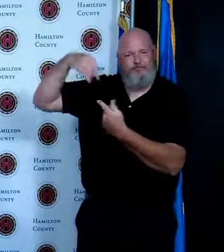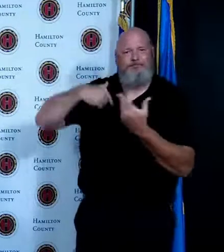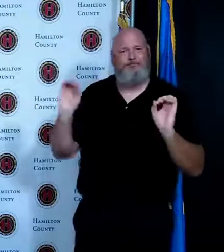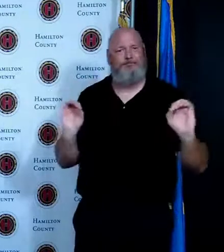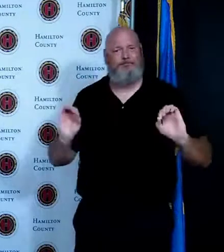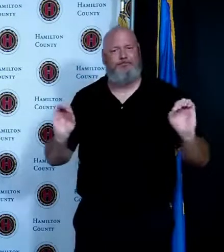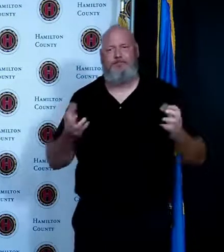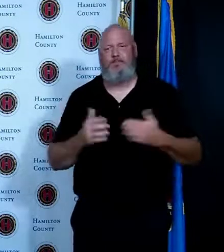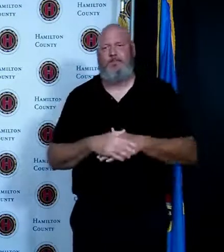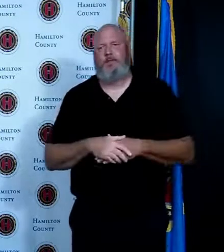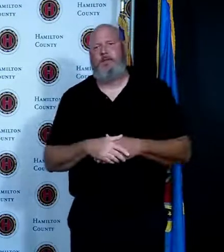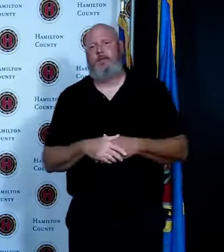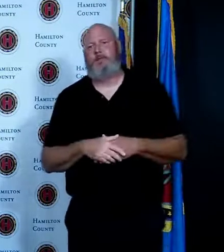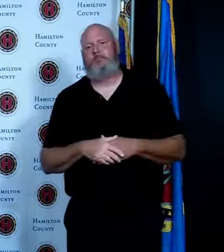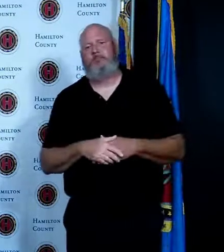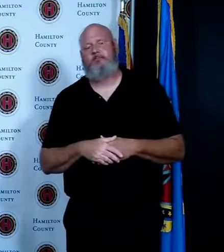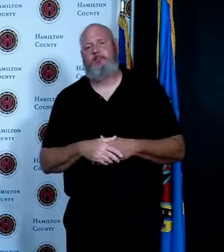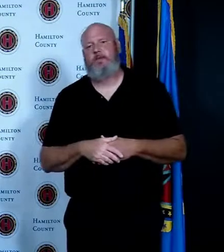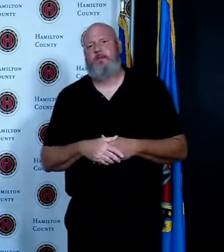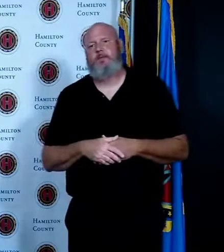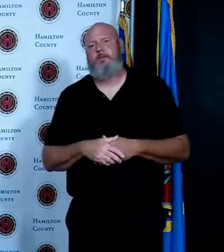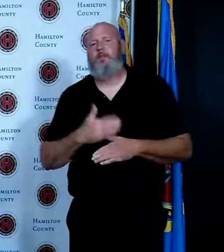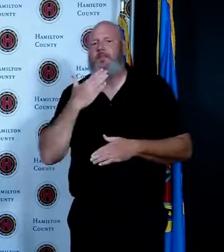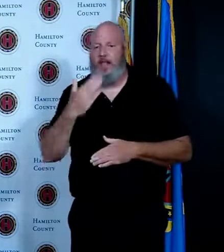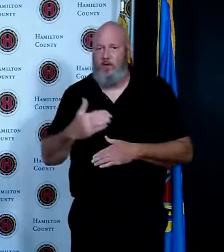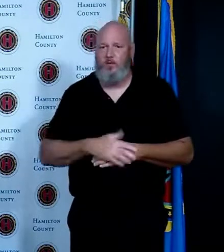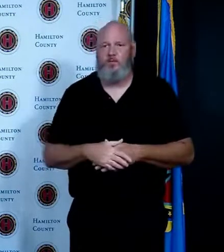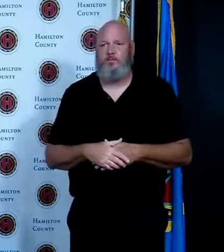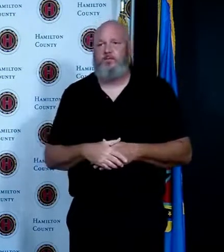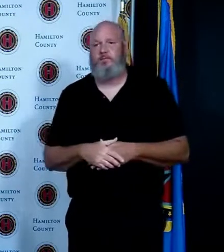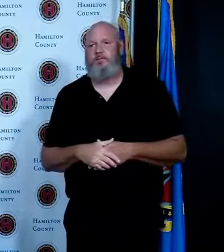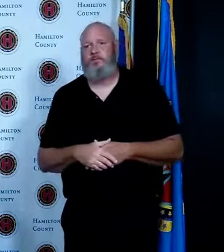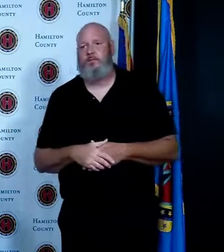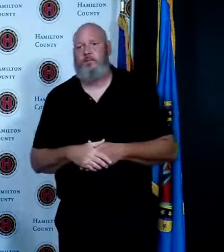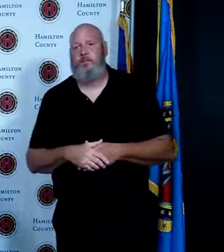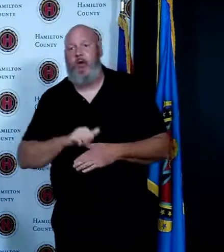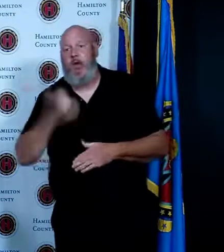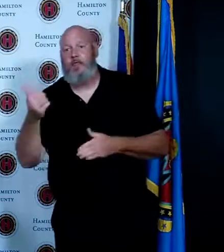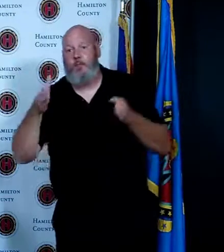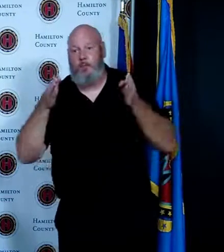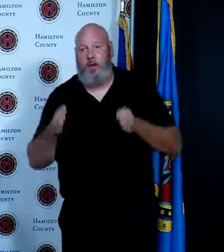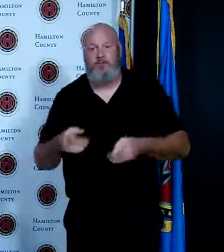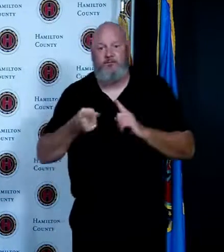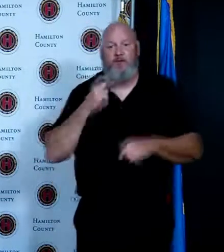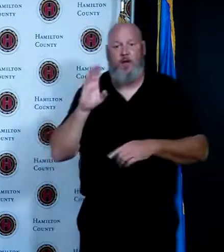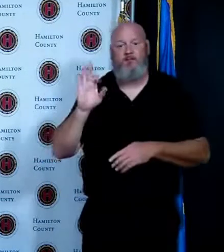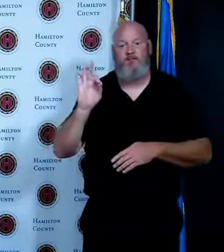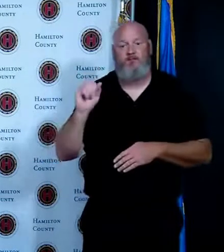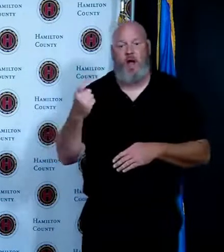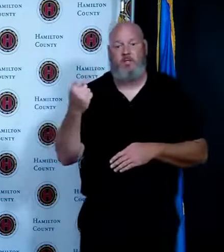thank you Kody Fisher with Fox19 is next for you Greg